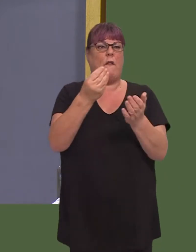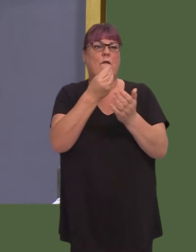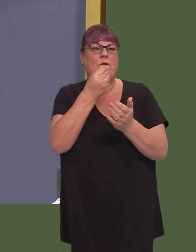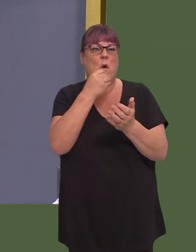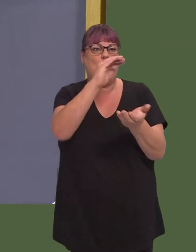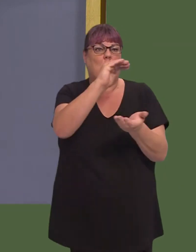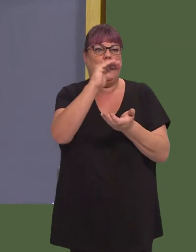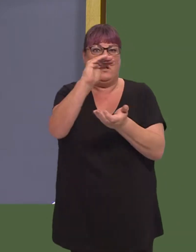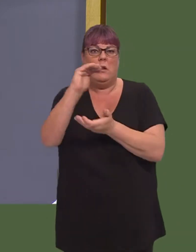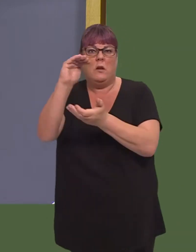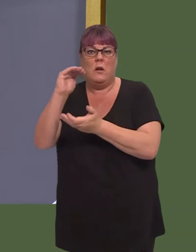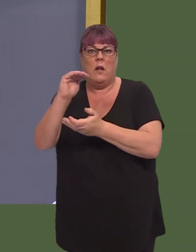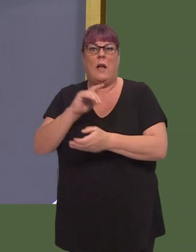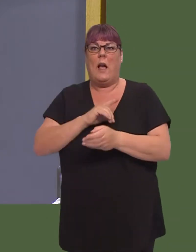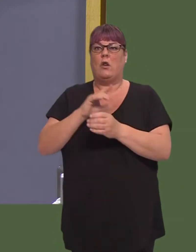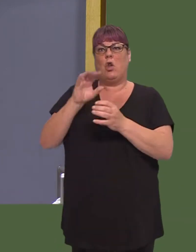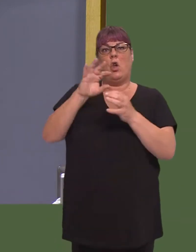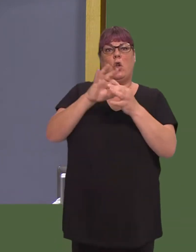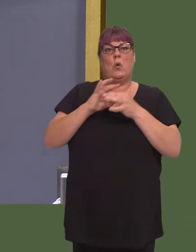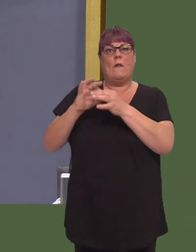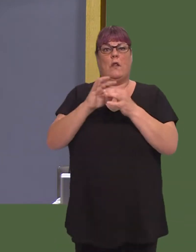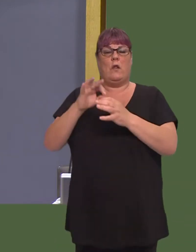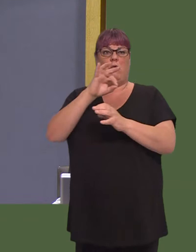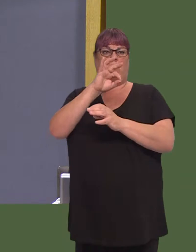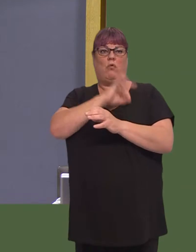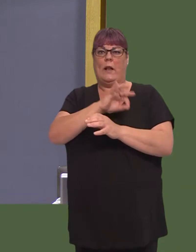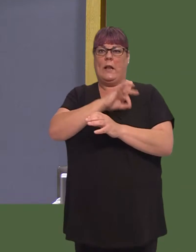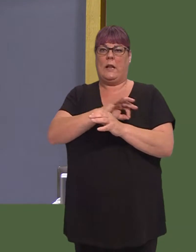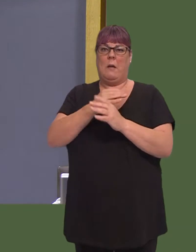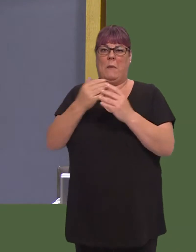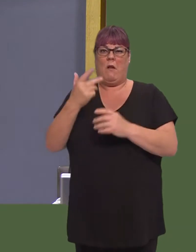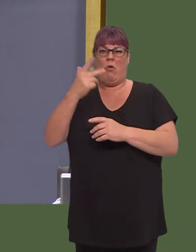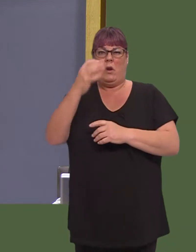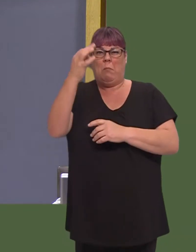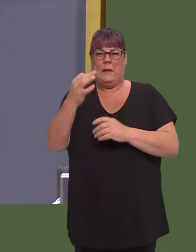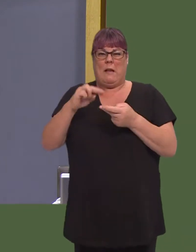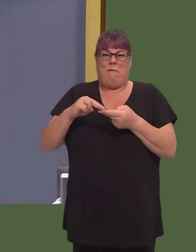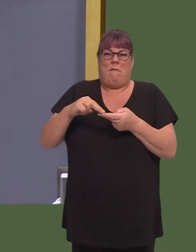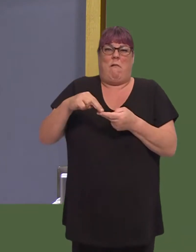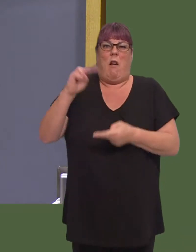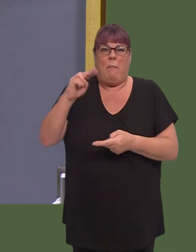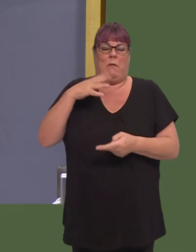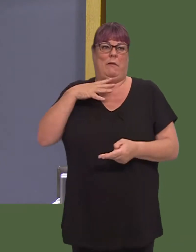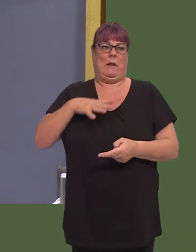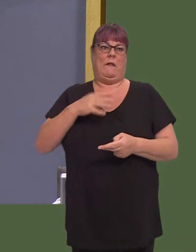Caroline Jones AM: First Minister, there has been a massive increase in demand for ambulancesóup around 128 per cent over the last two decades. But the new clinical response model is supposed